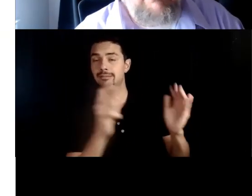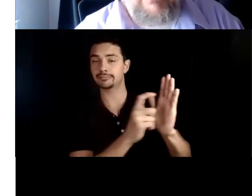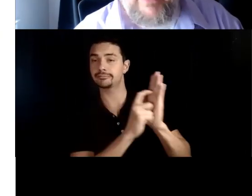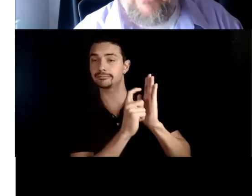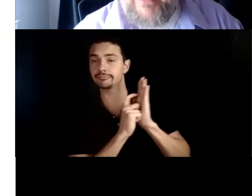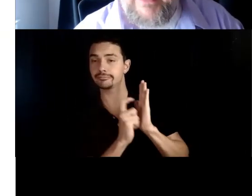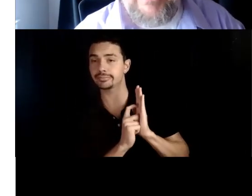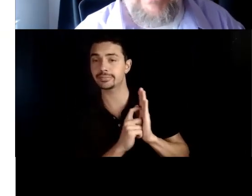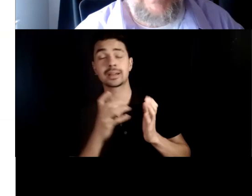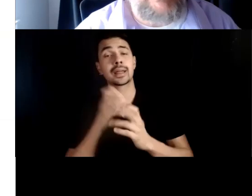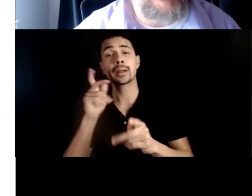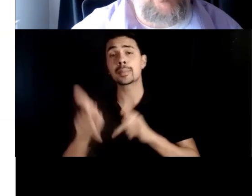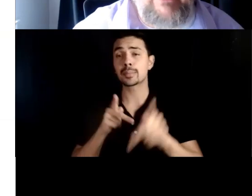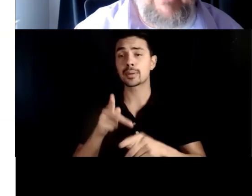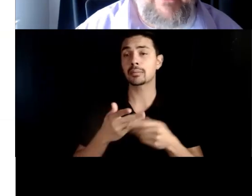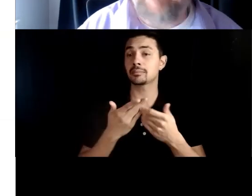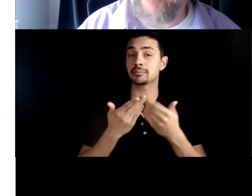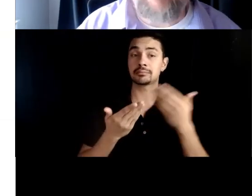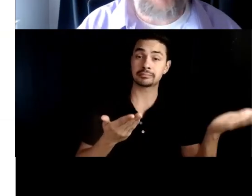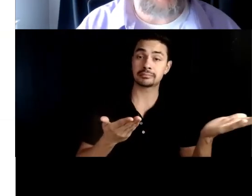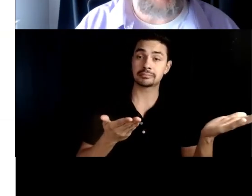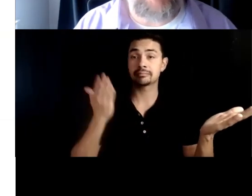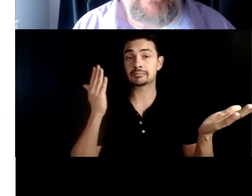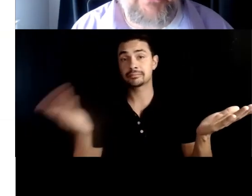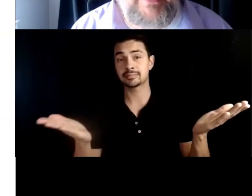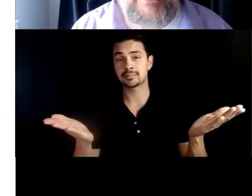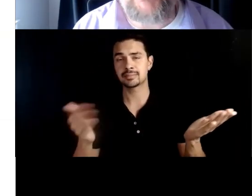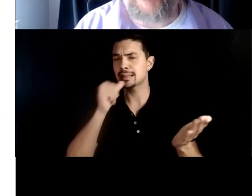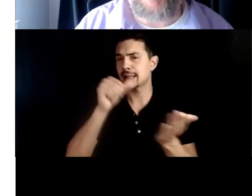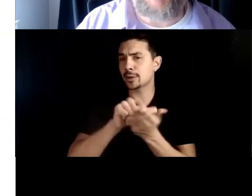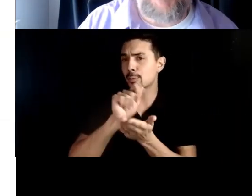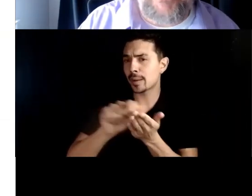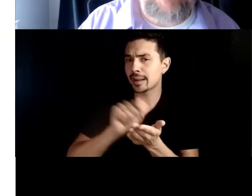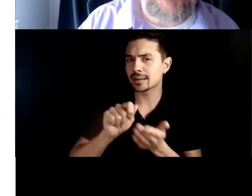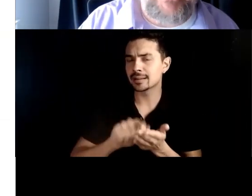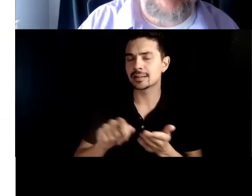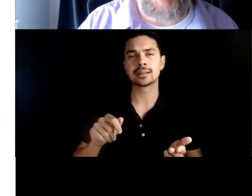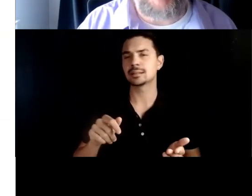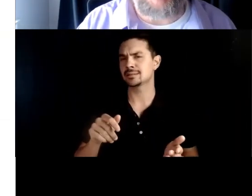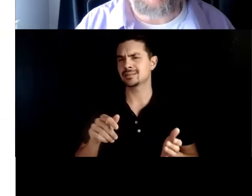letter writing seems like this weird thing, like they don't do it for other clients. Why would they be doing it for trans clients?